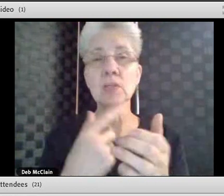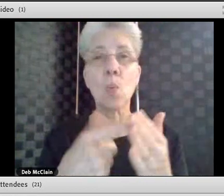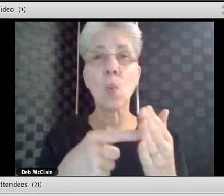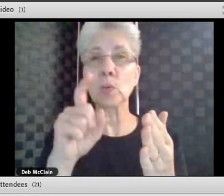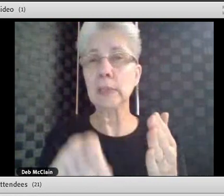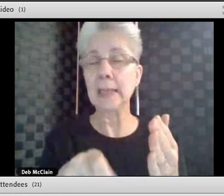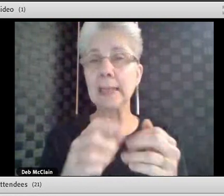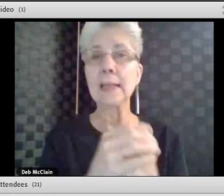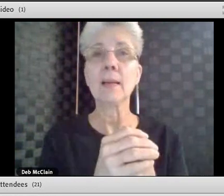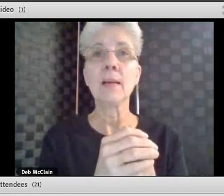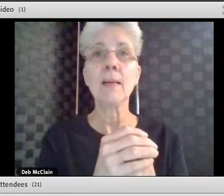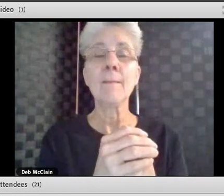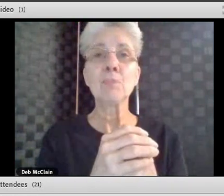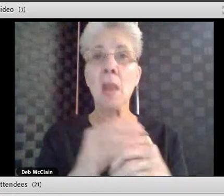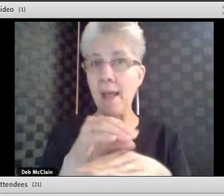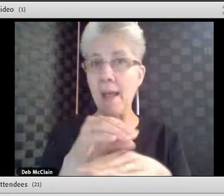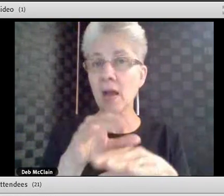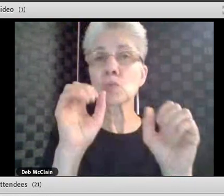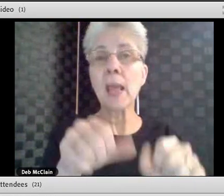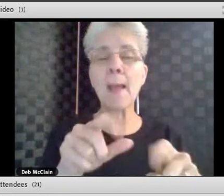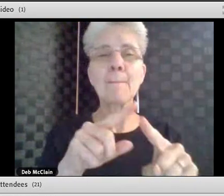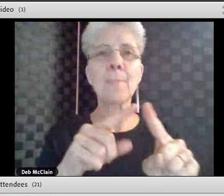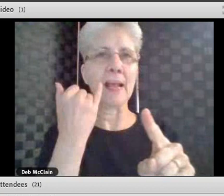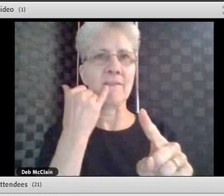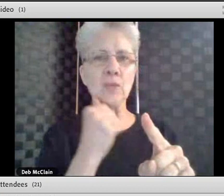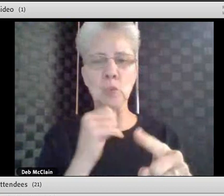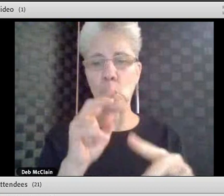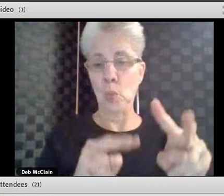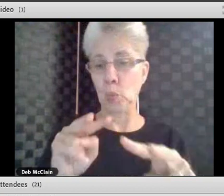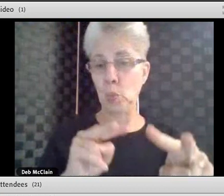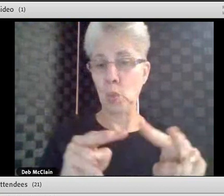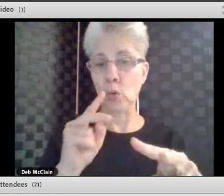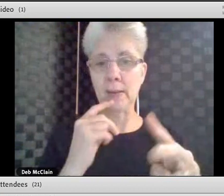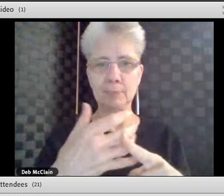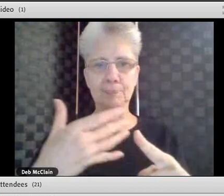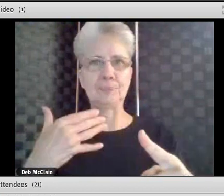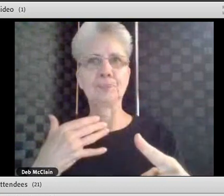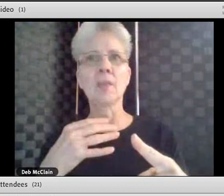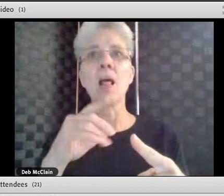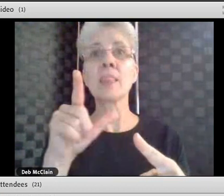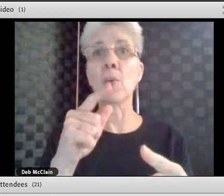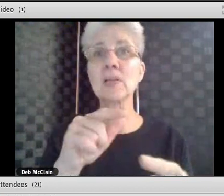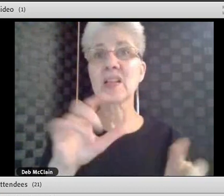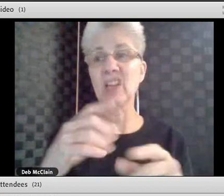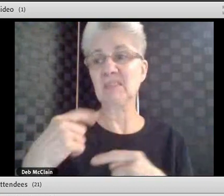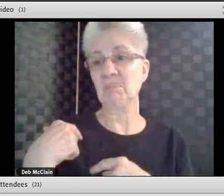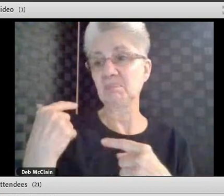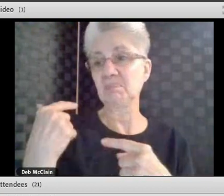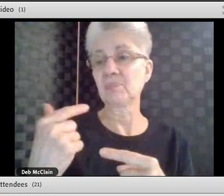and advise you, but unless you look at, you know, kind of what other libraries have done -- And we'll talk about what SWFLN does.